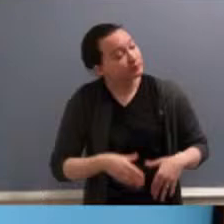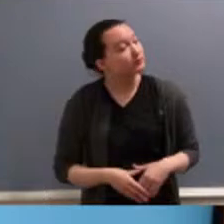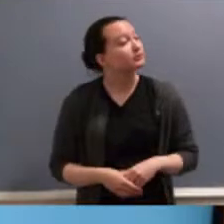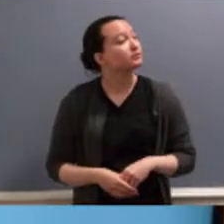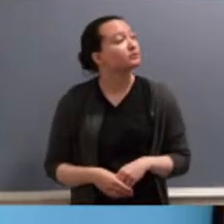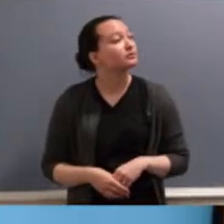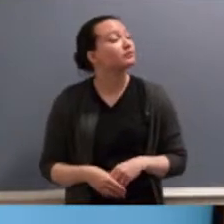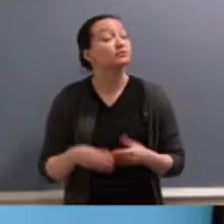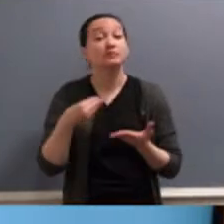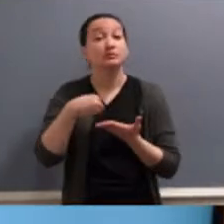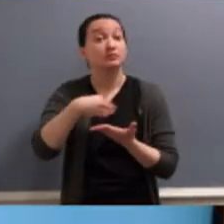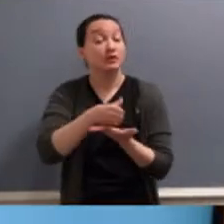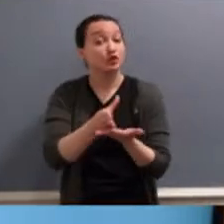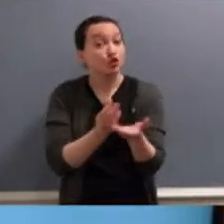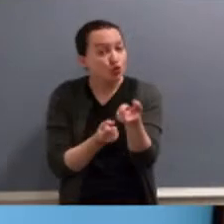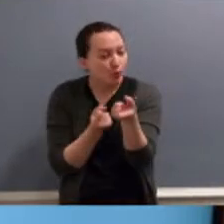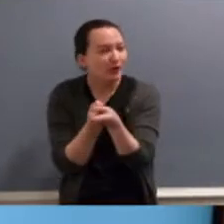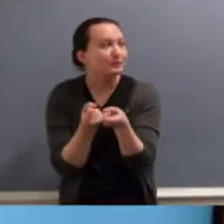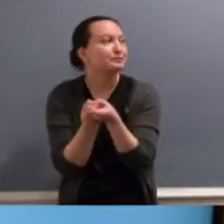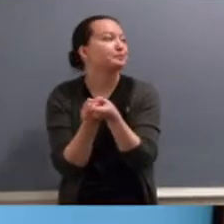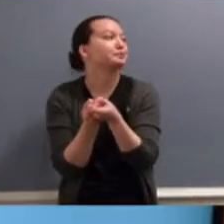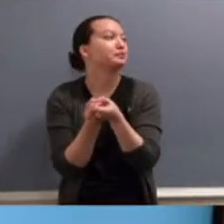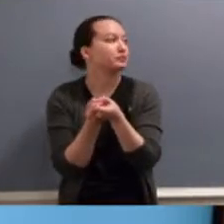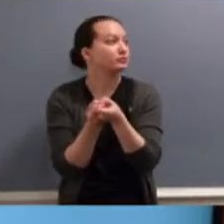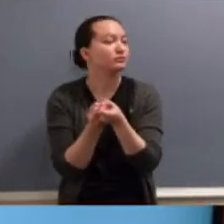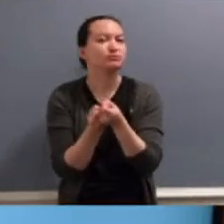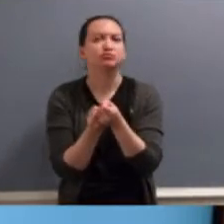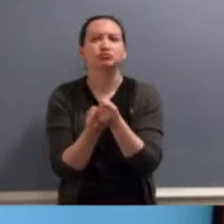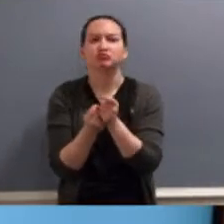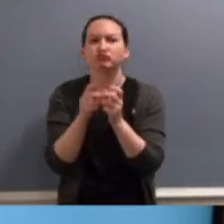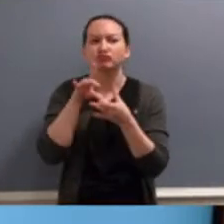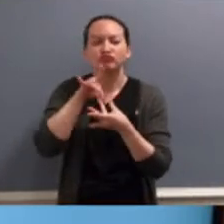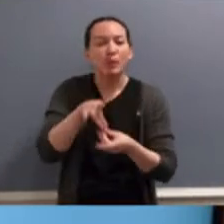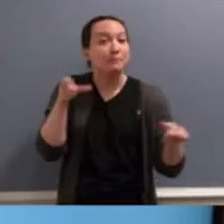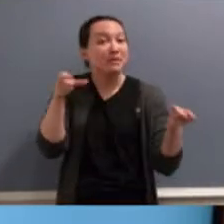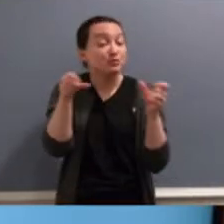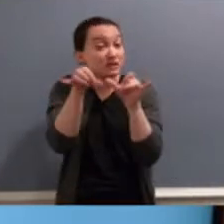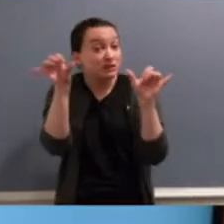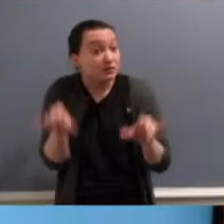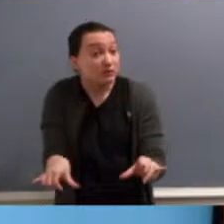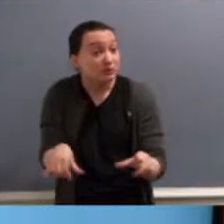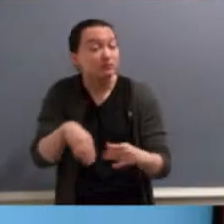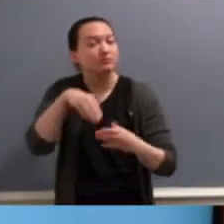the budget supports initiatives related to management systems within Hamilton County